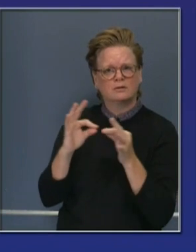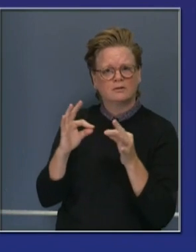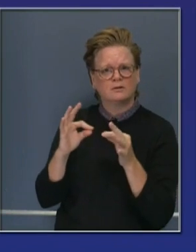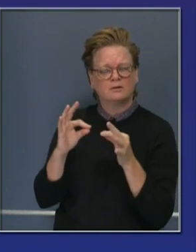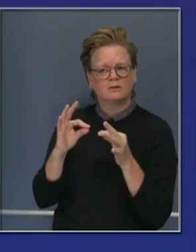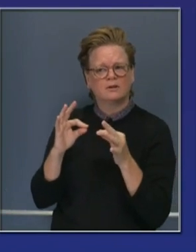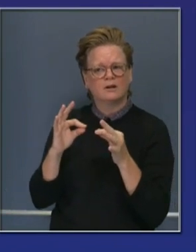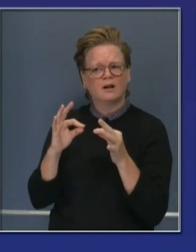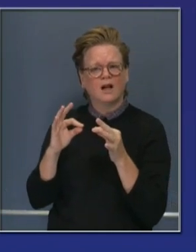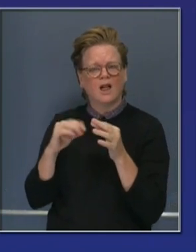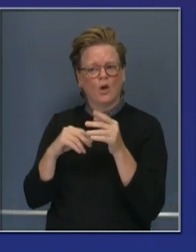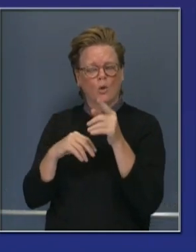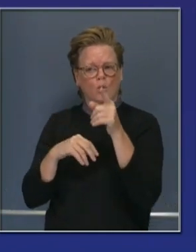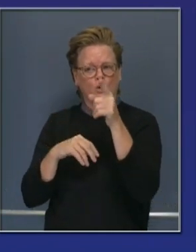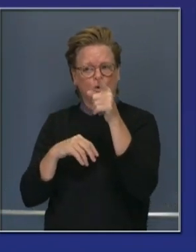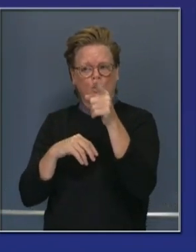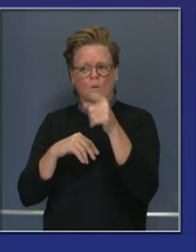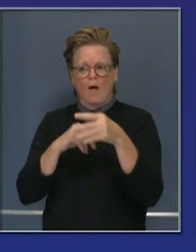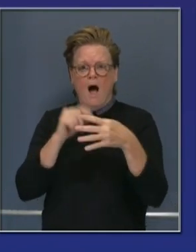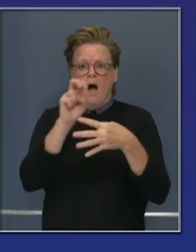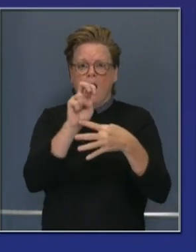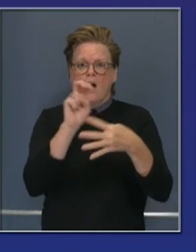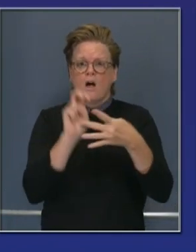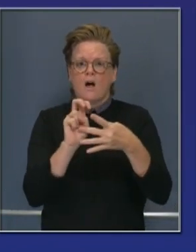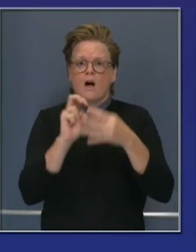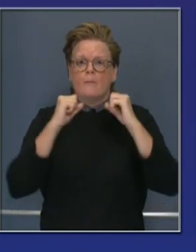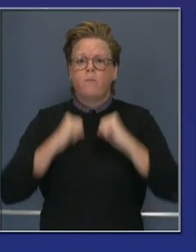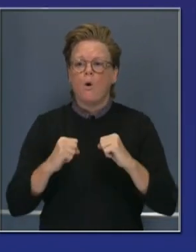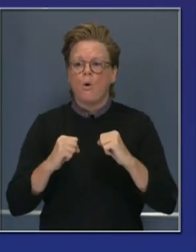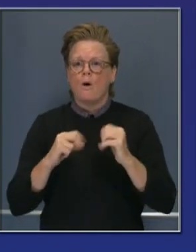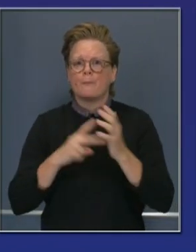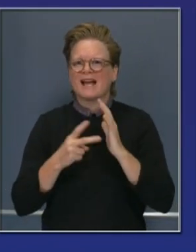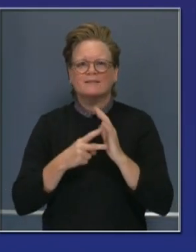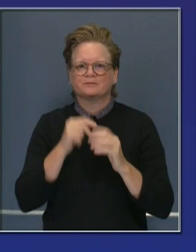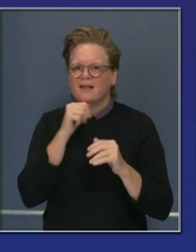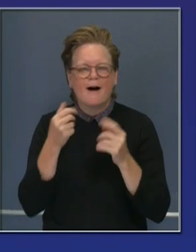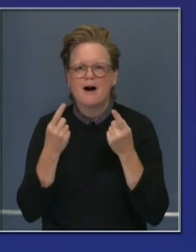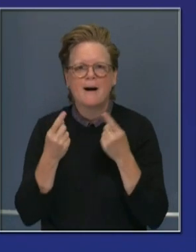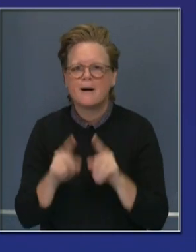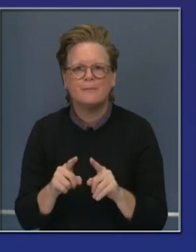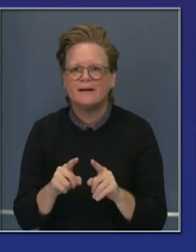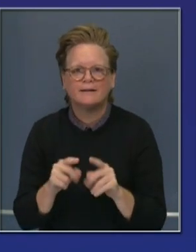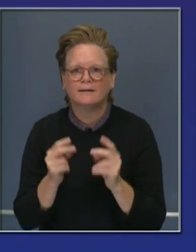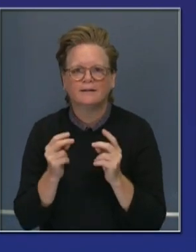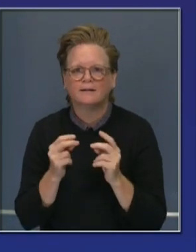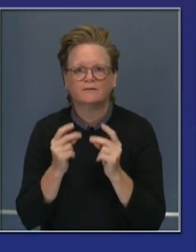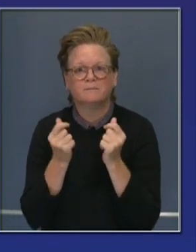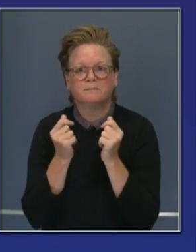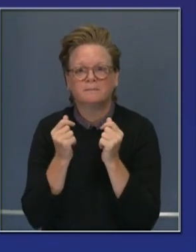THE STREET ? BEFORE I GO INTO THIS EXAMPLE I WANT TO REITERATE A COUPLE OF POINTS THE GOVERNOR MADE. FIRST, COUNTIES ARE GOING TO BE SLOW MOVING THROUGH THIS.